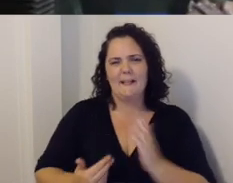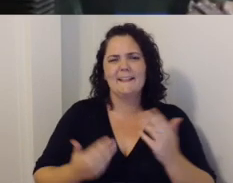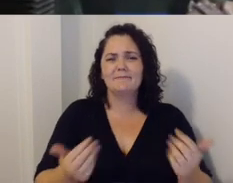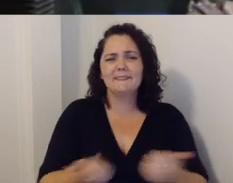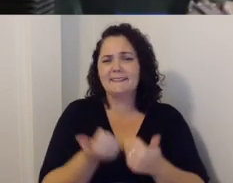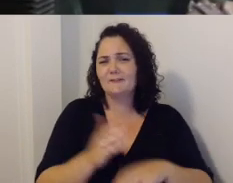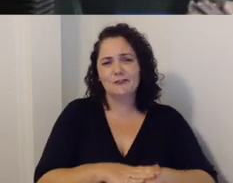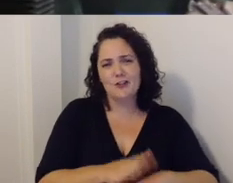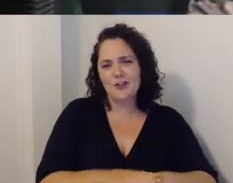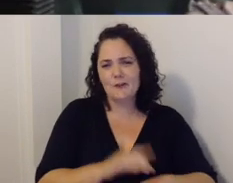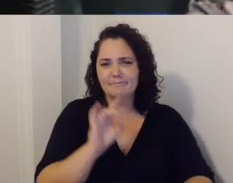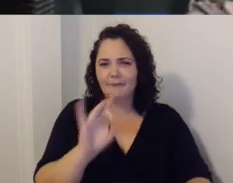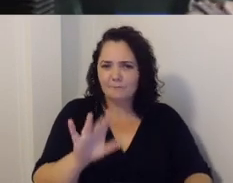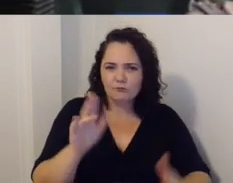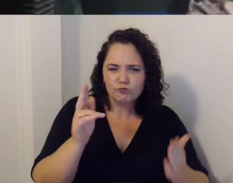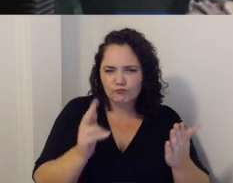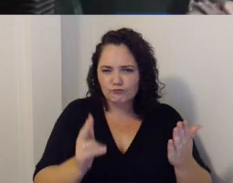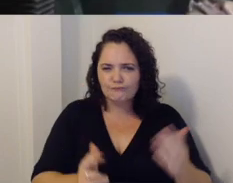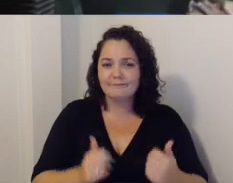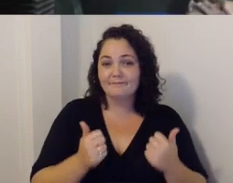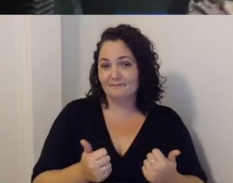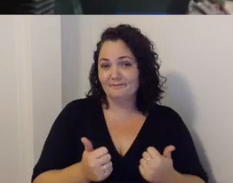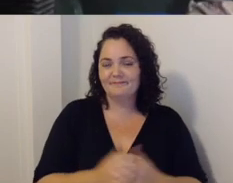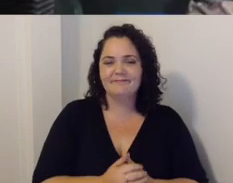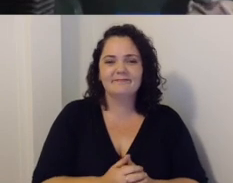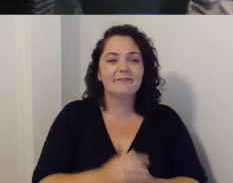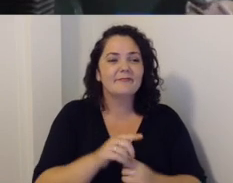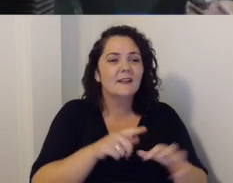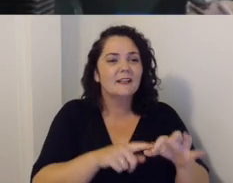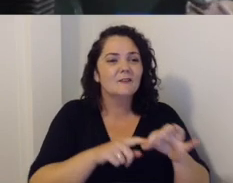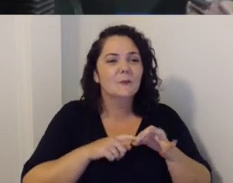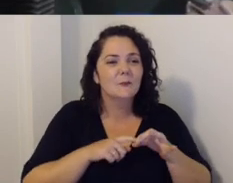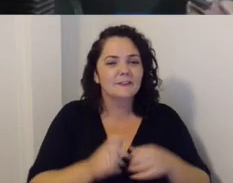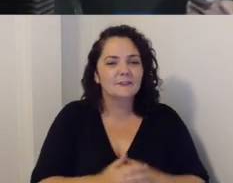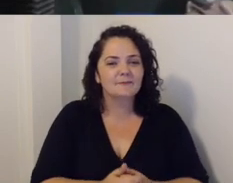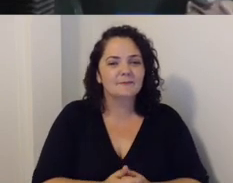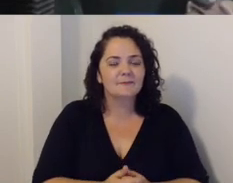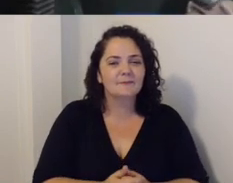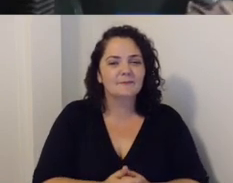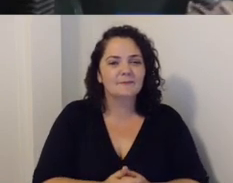into the drawing and really start to experiment with it. Yes, give me another question, yes.